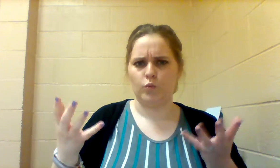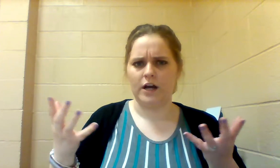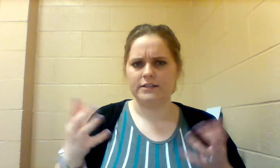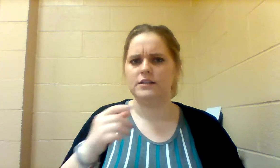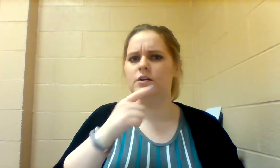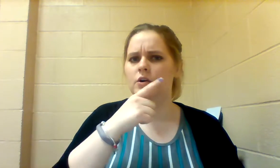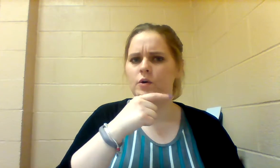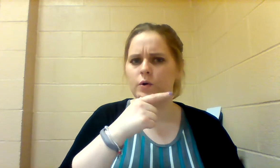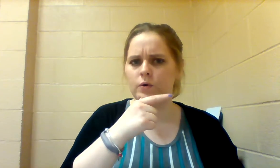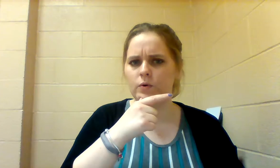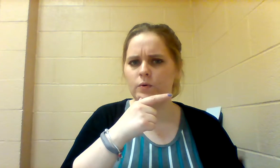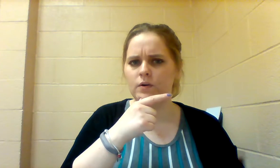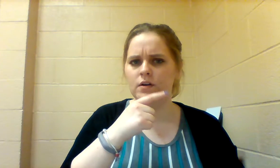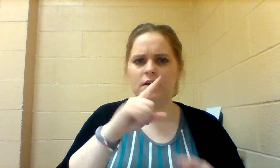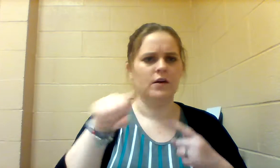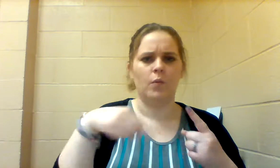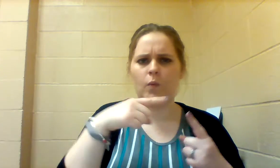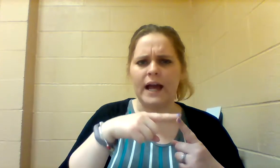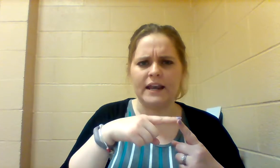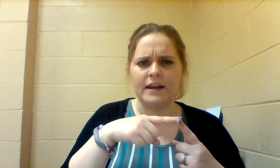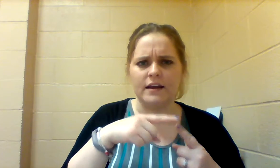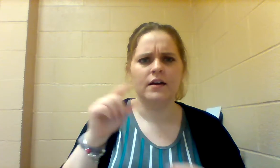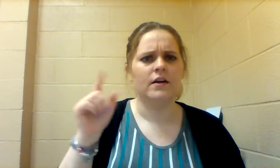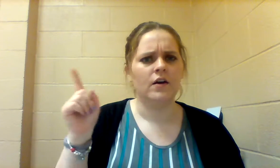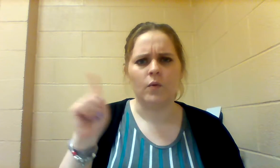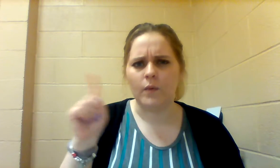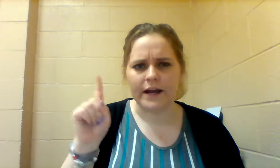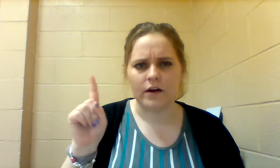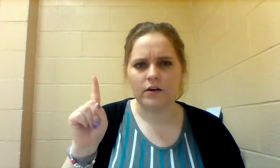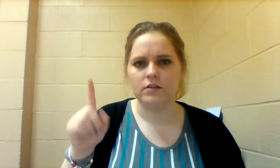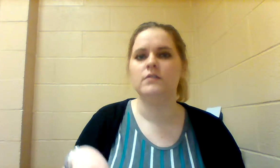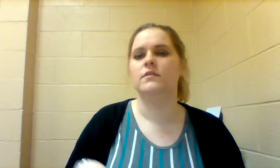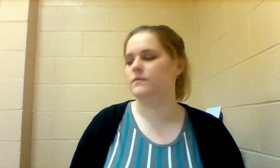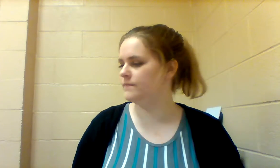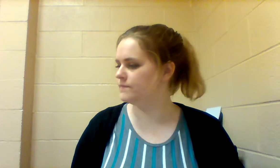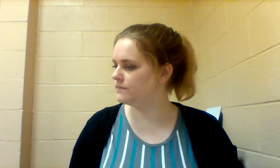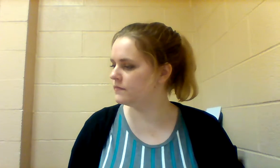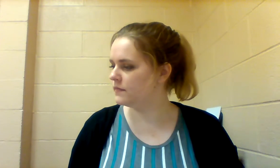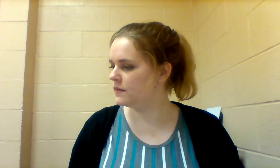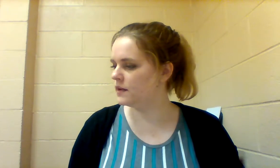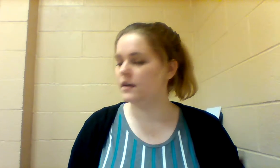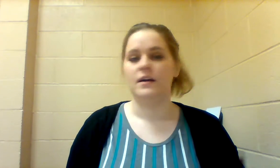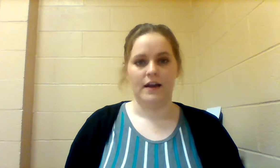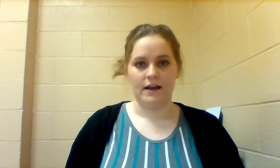so WHAT WHO WHEN WHERE